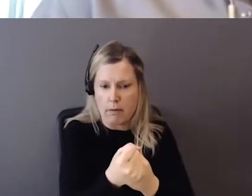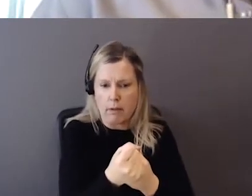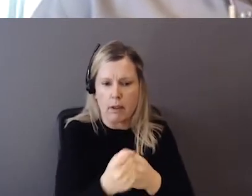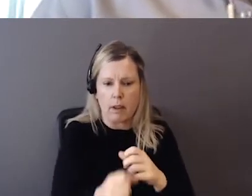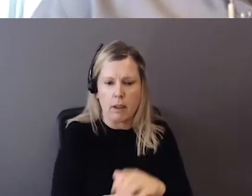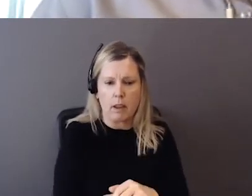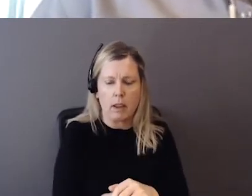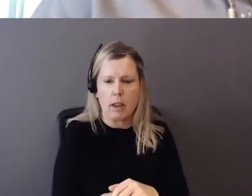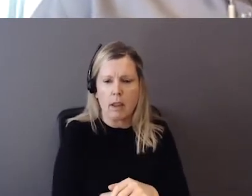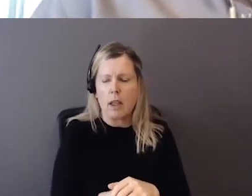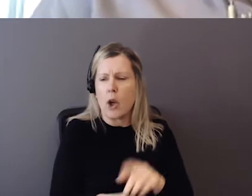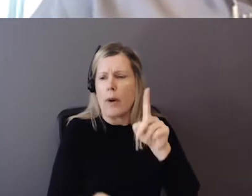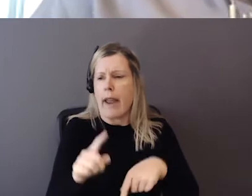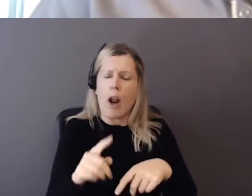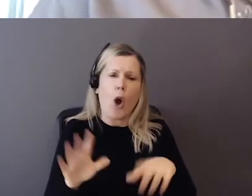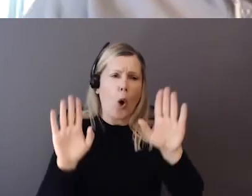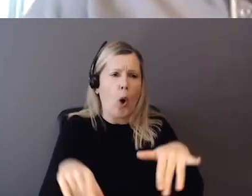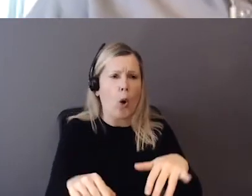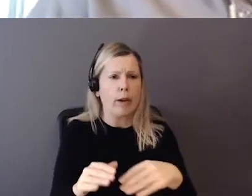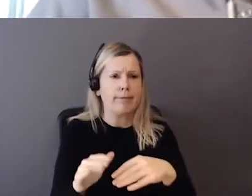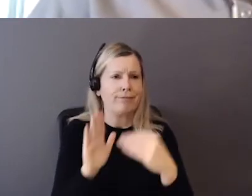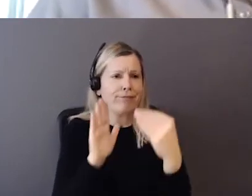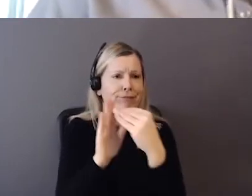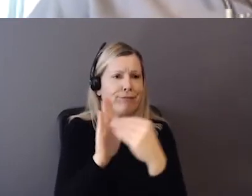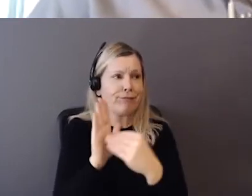a marketing gimmick or everybody else is doing it, so we have to, or people really